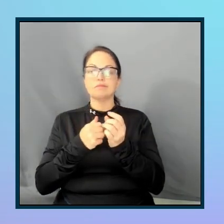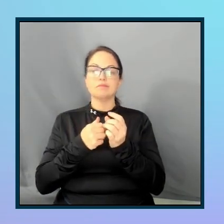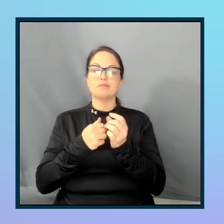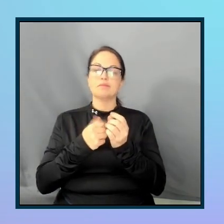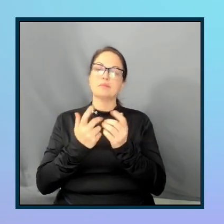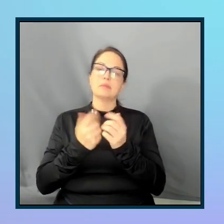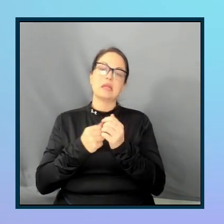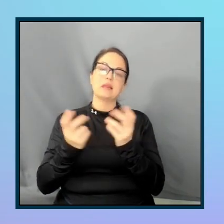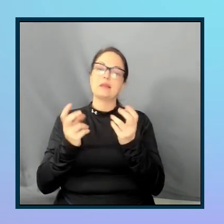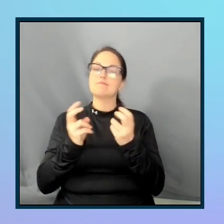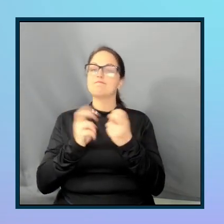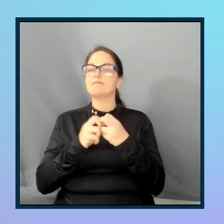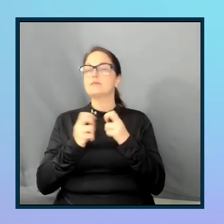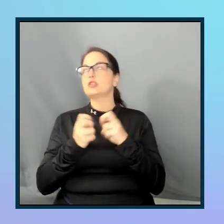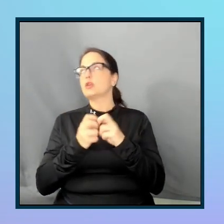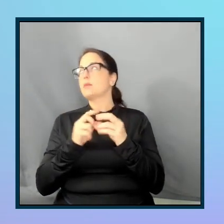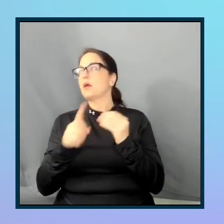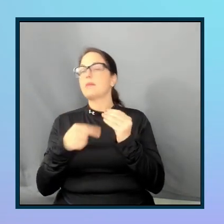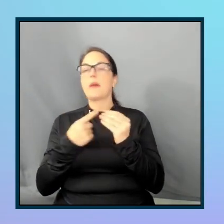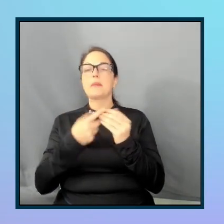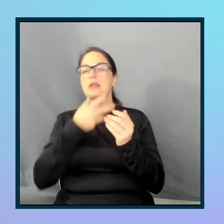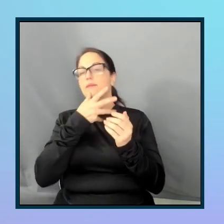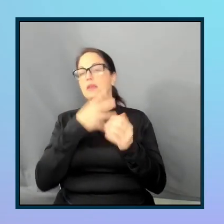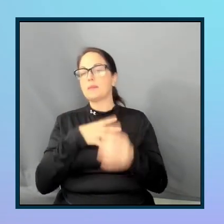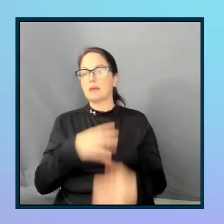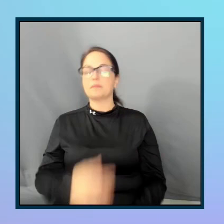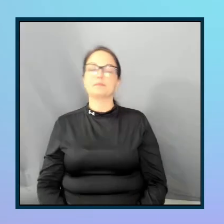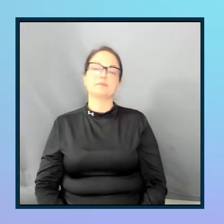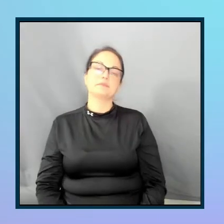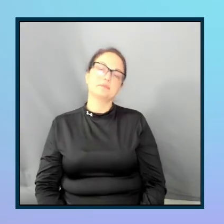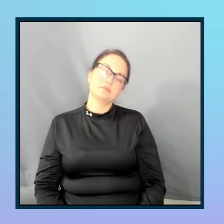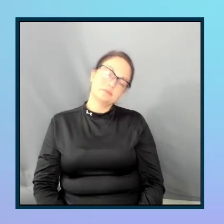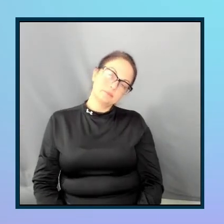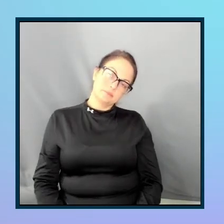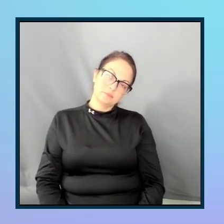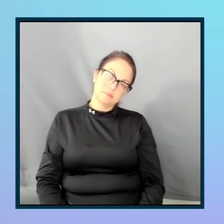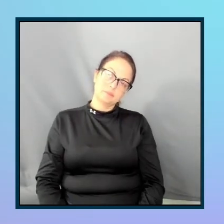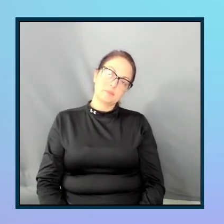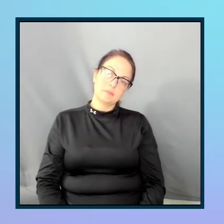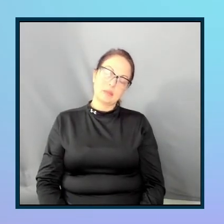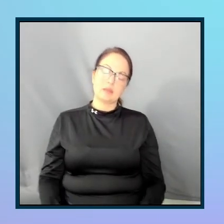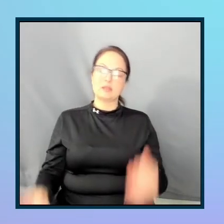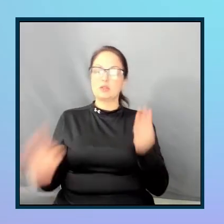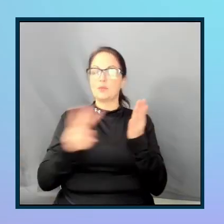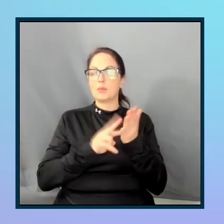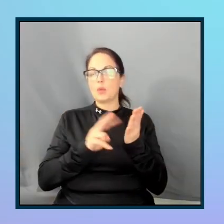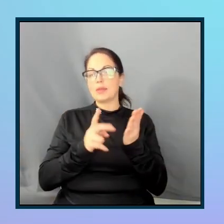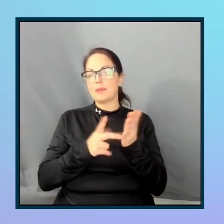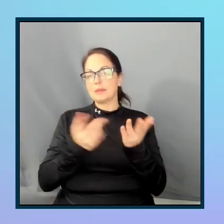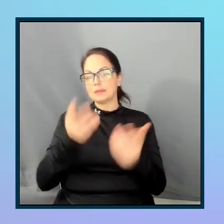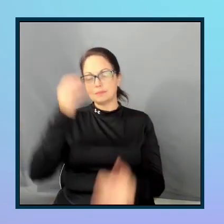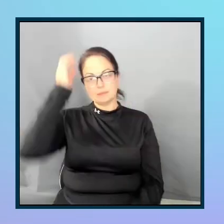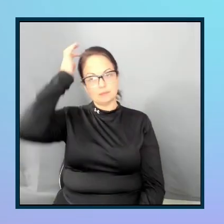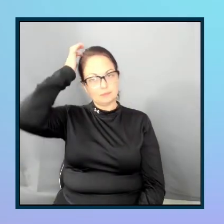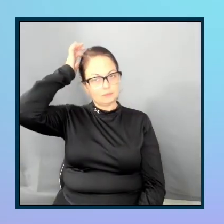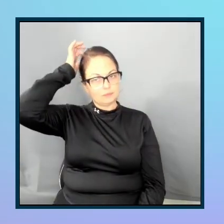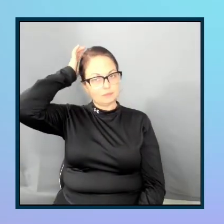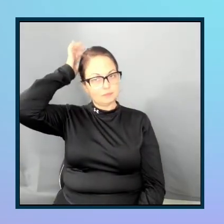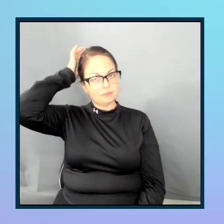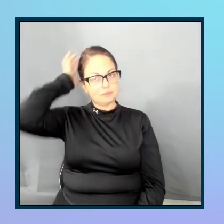a trouble around being a female, and not to get too much into it, what that means is, and I'll take a moment just to be